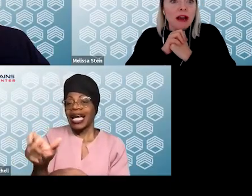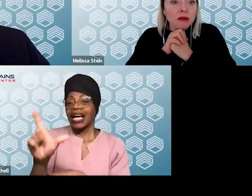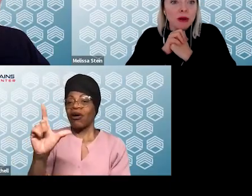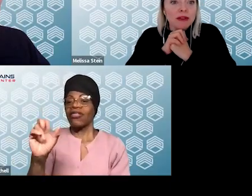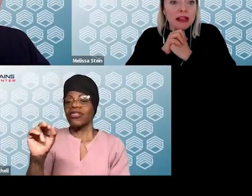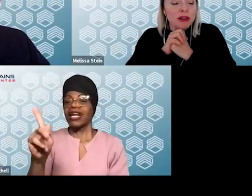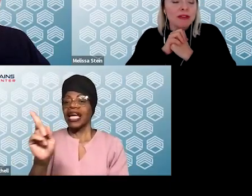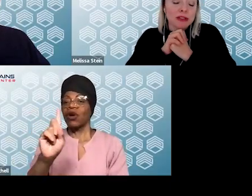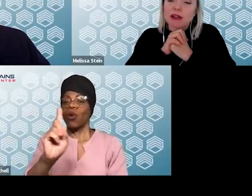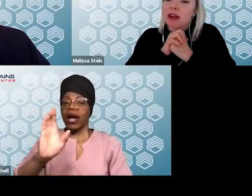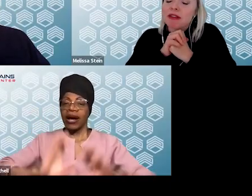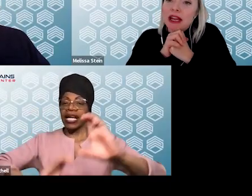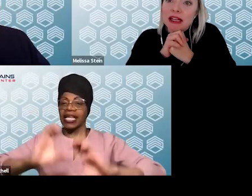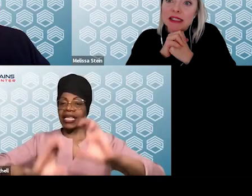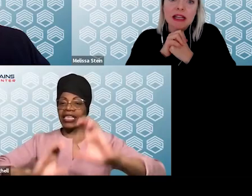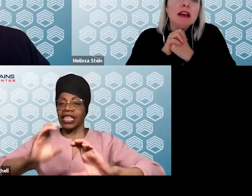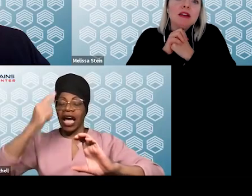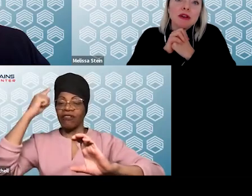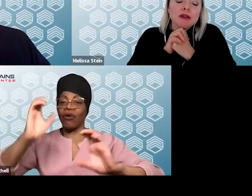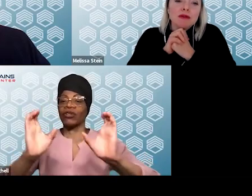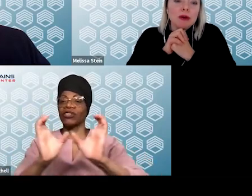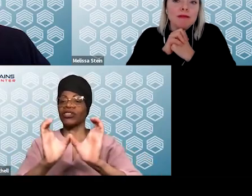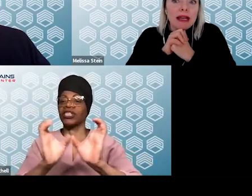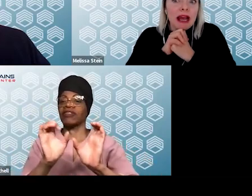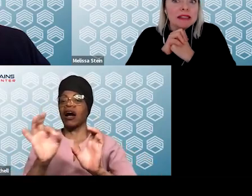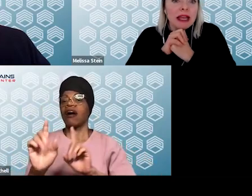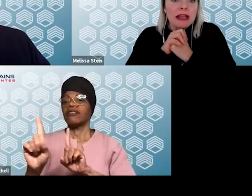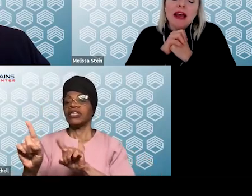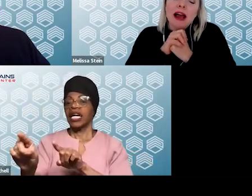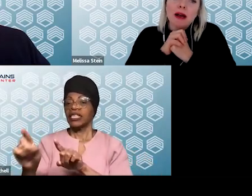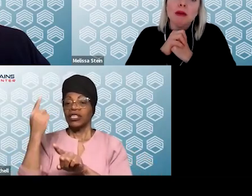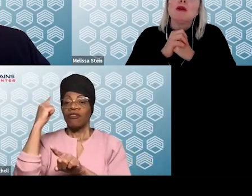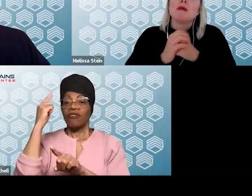to download that certificate of attendance. And for those of you who've been asking,